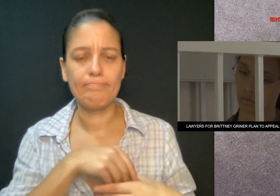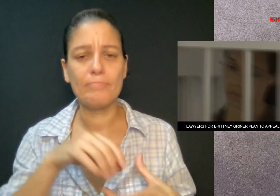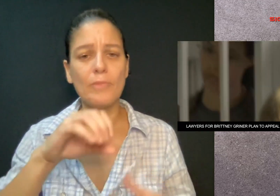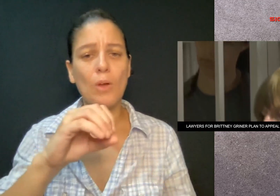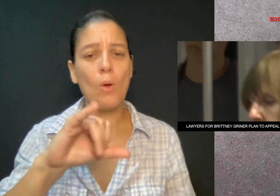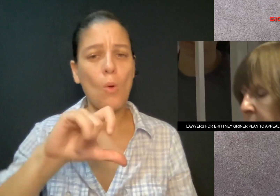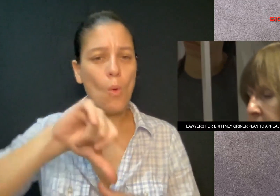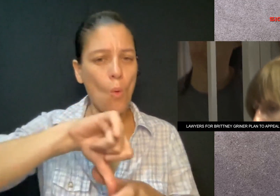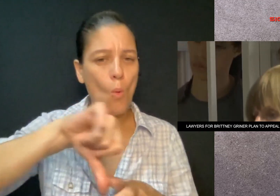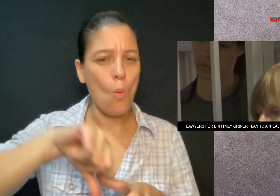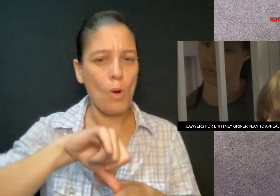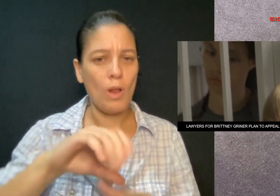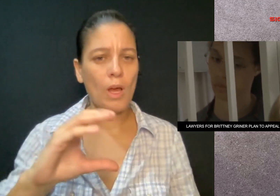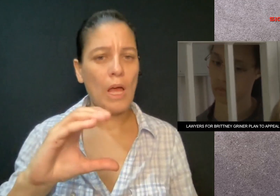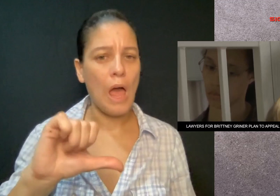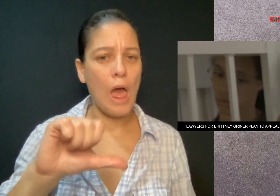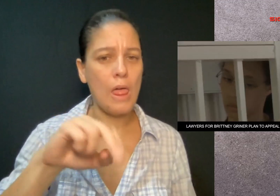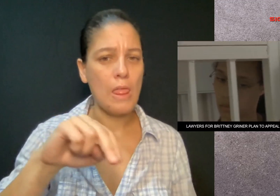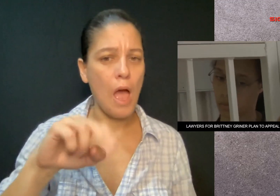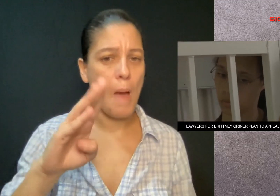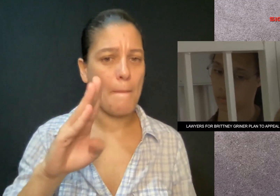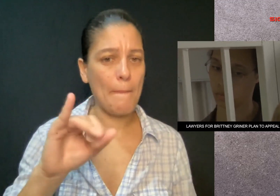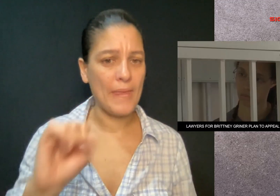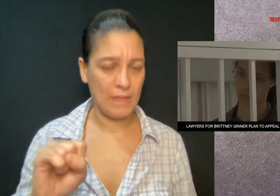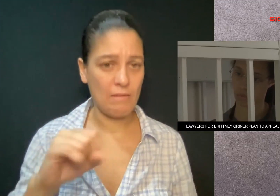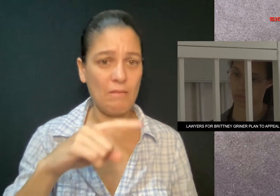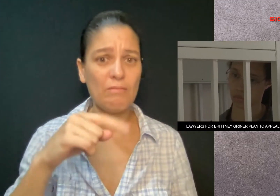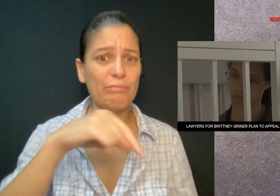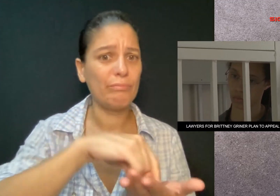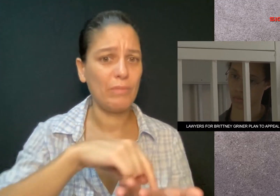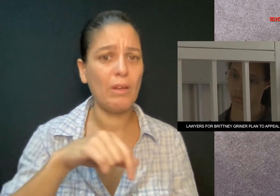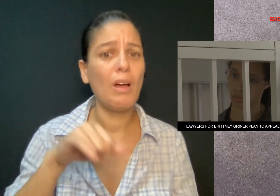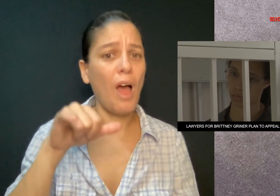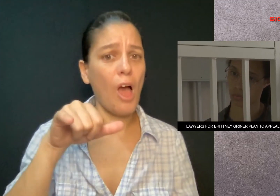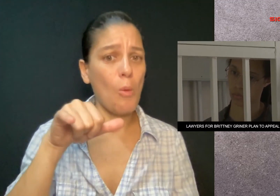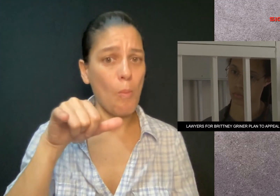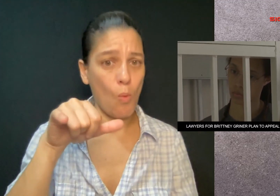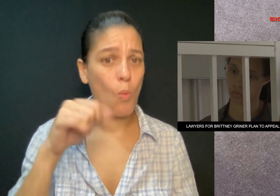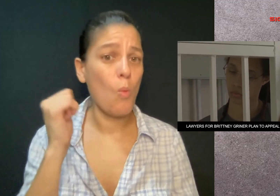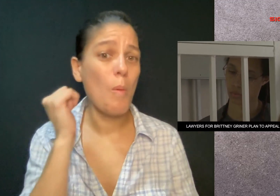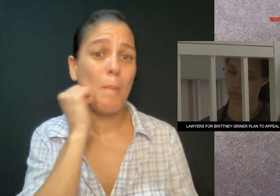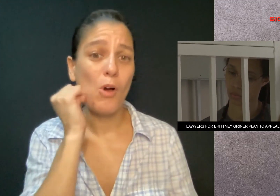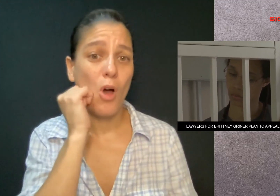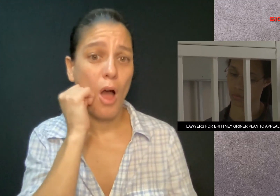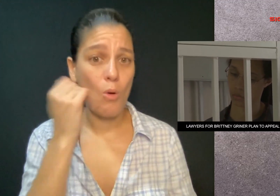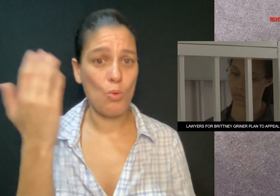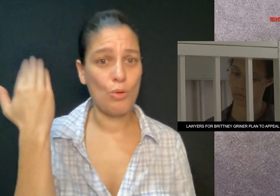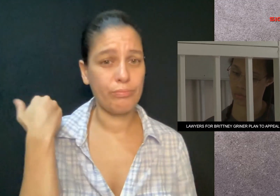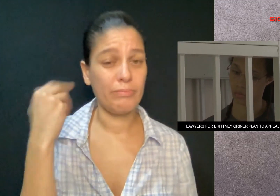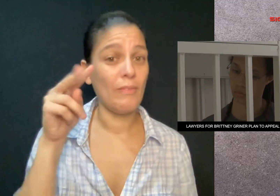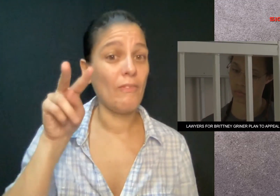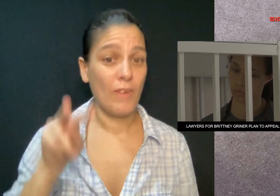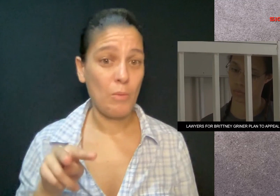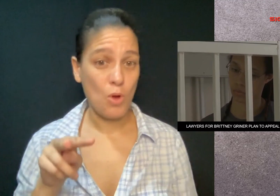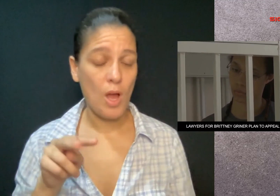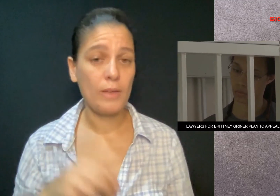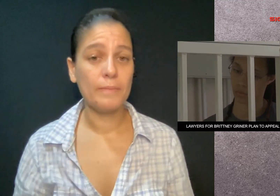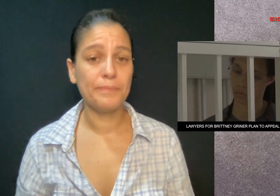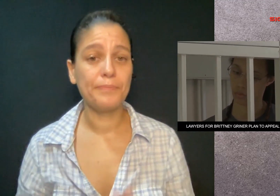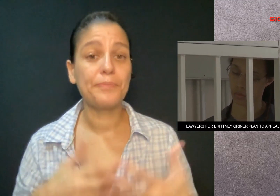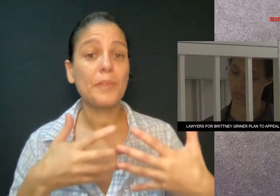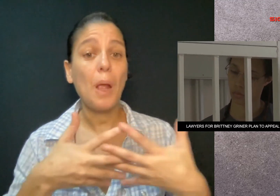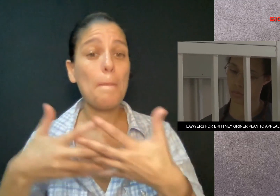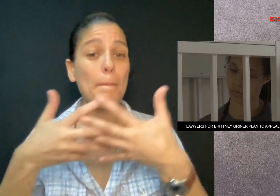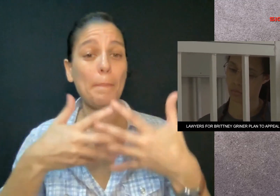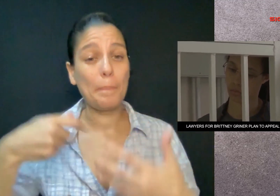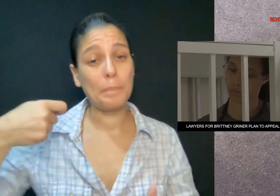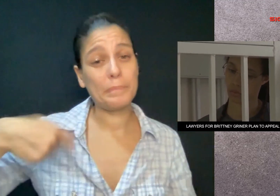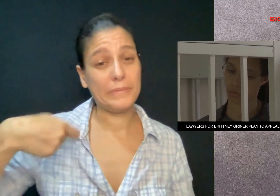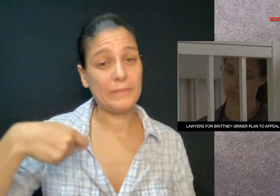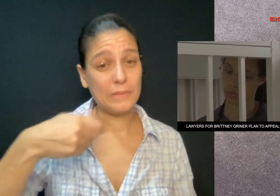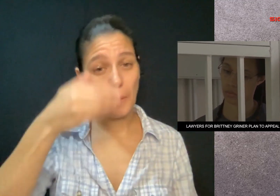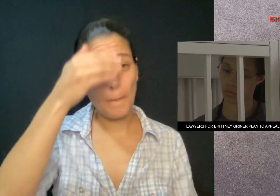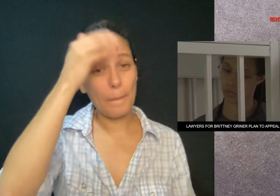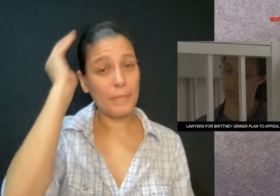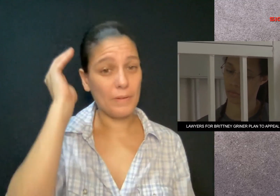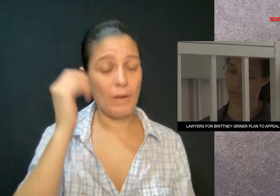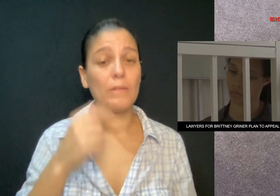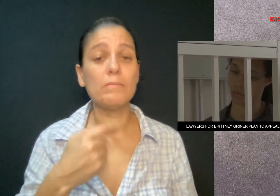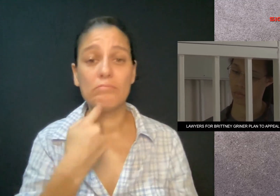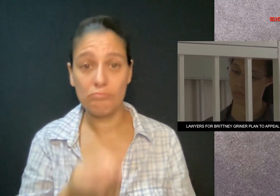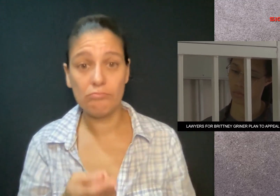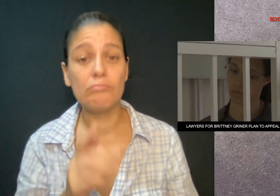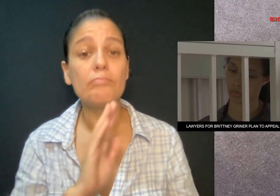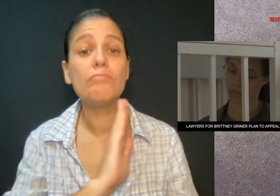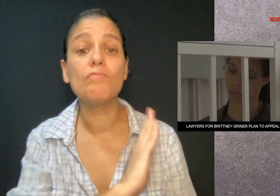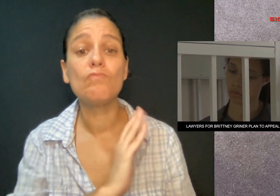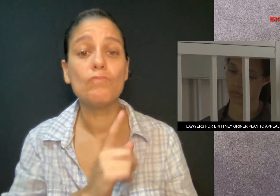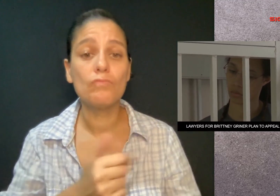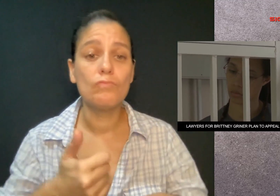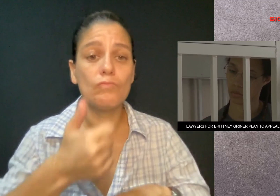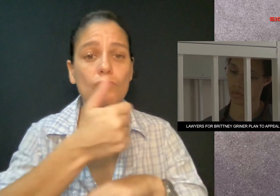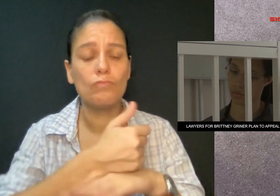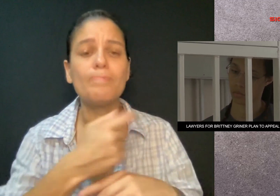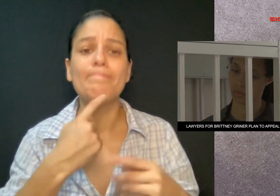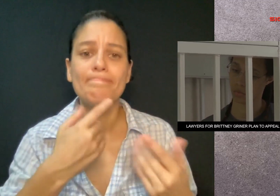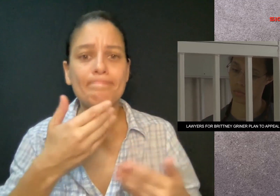possession of cannabis oil at Moscow's airport in February US president Joe Biden says his